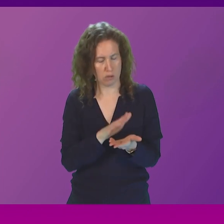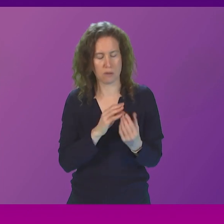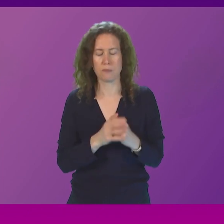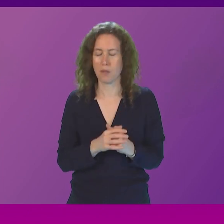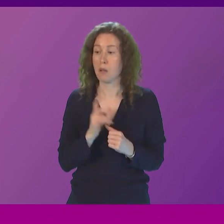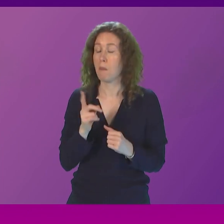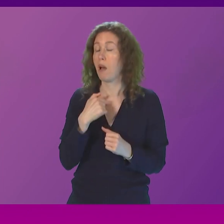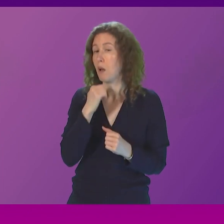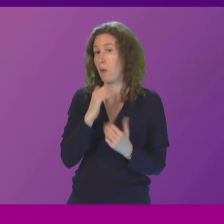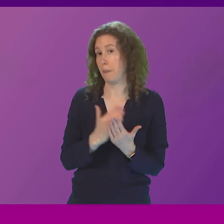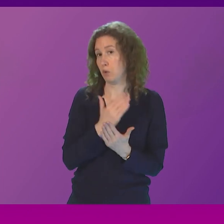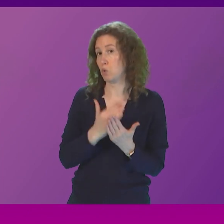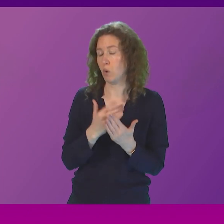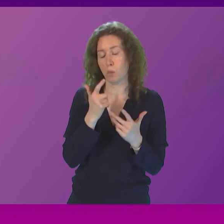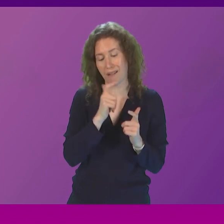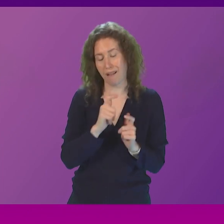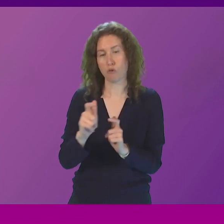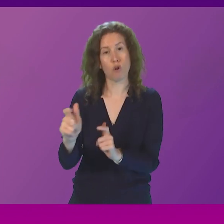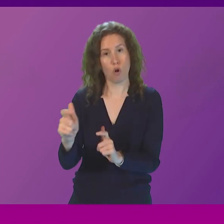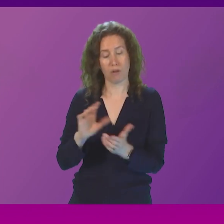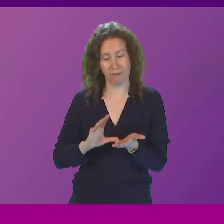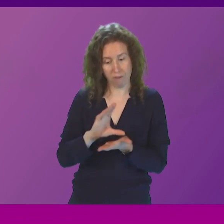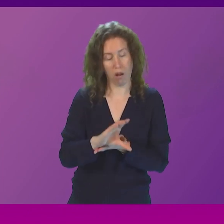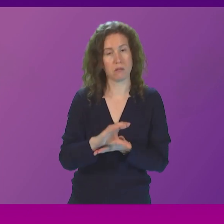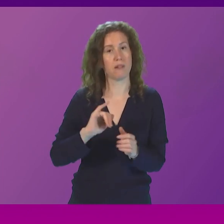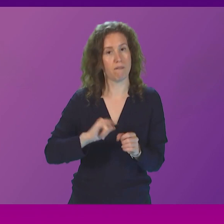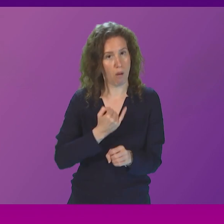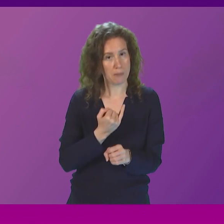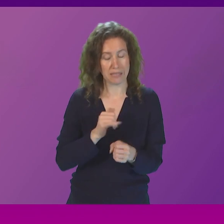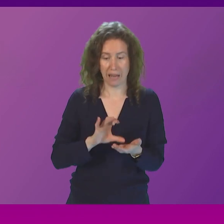I will make sure that we continue to fund pharmacies and pharmacists up and down the